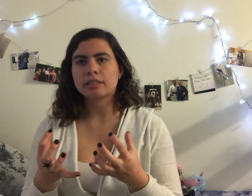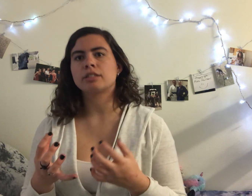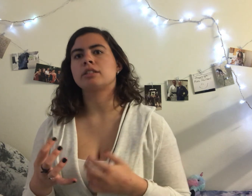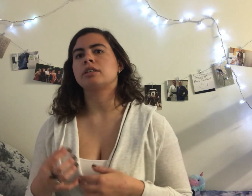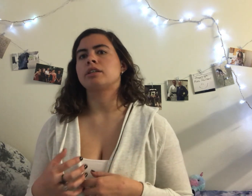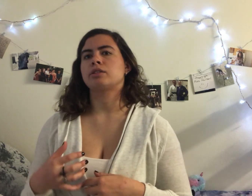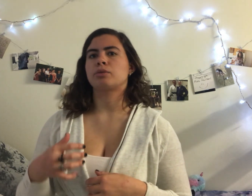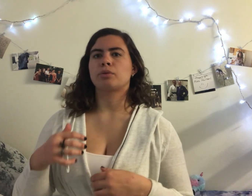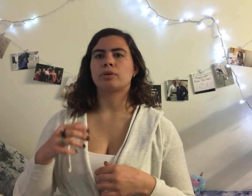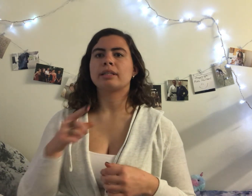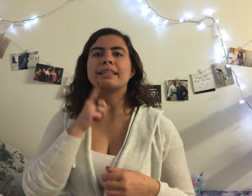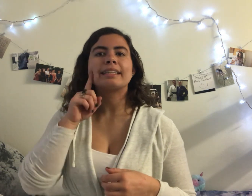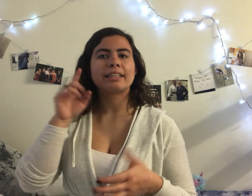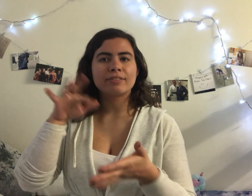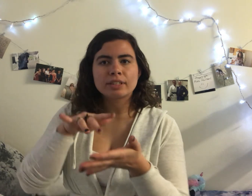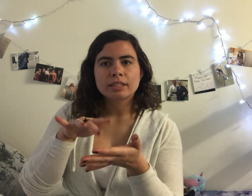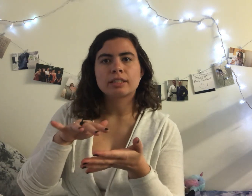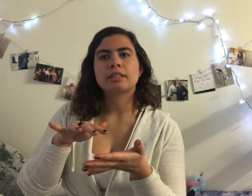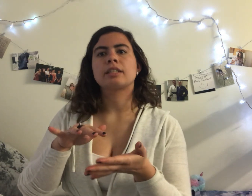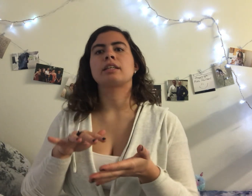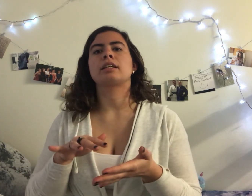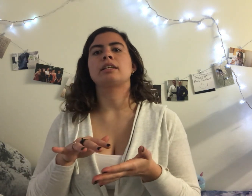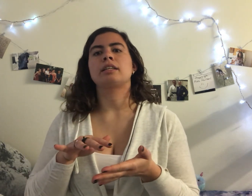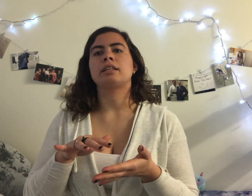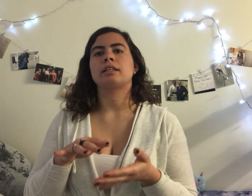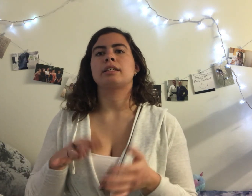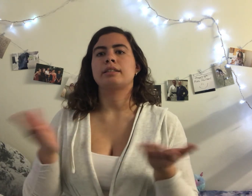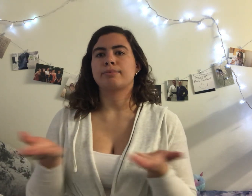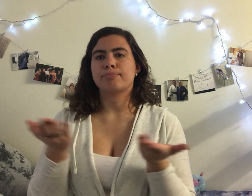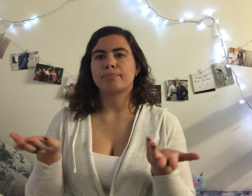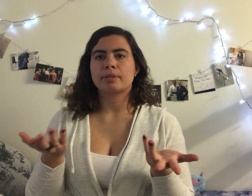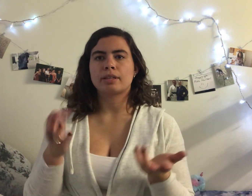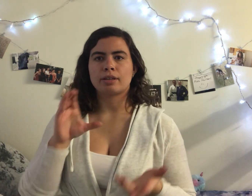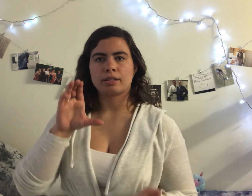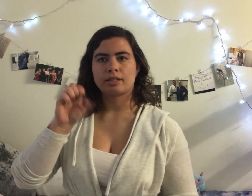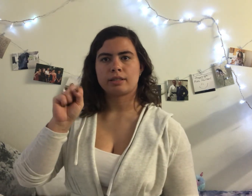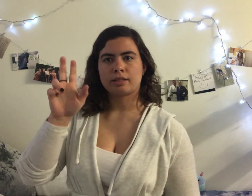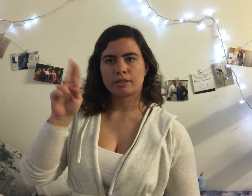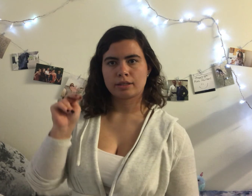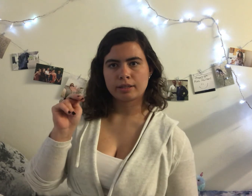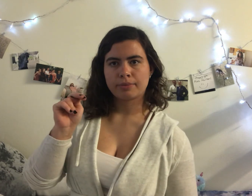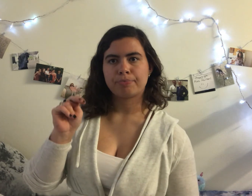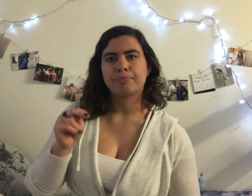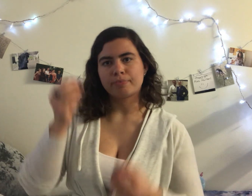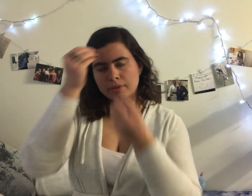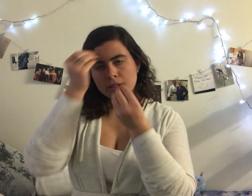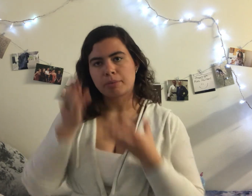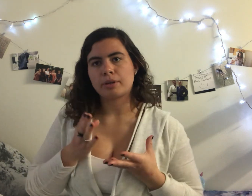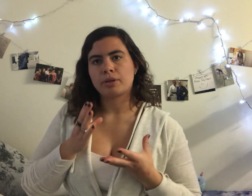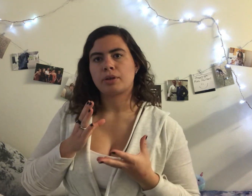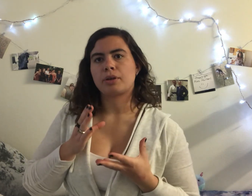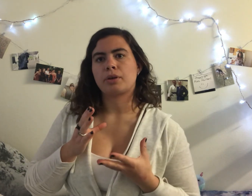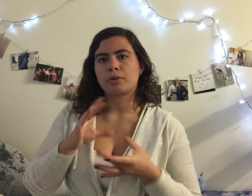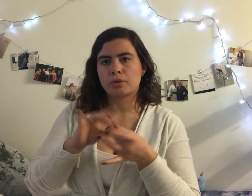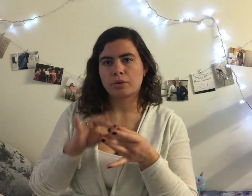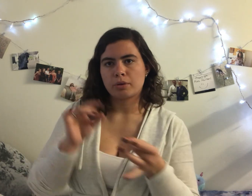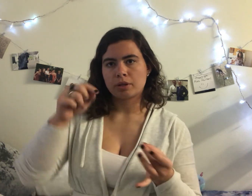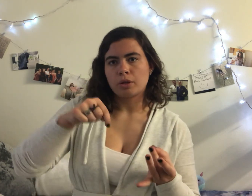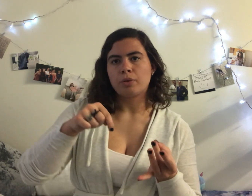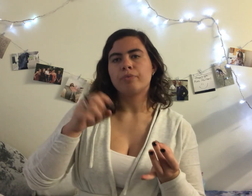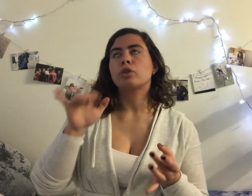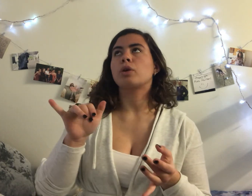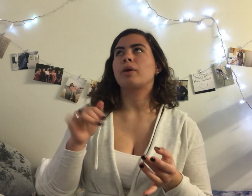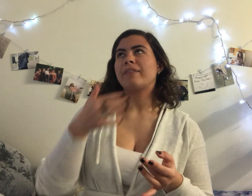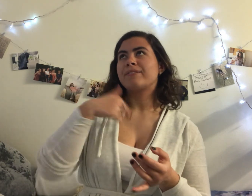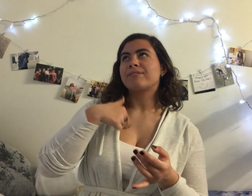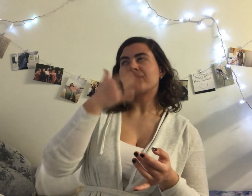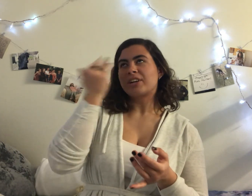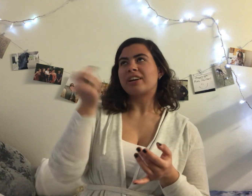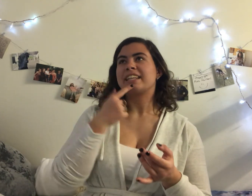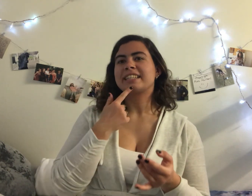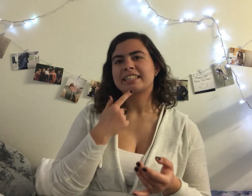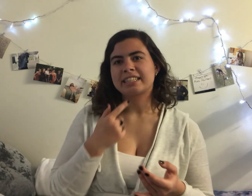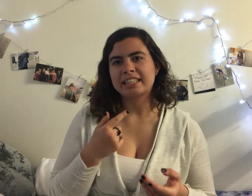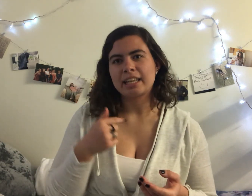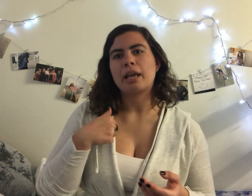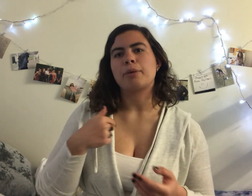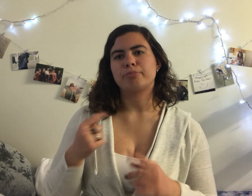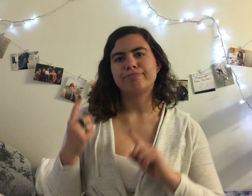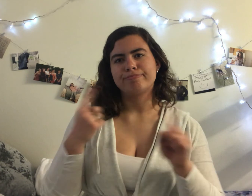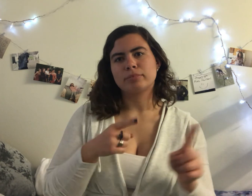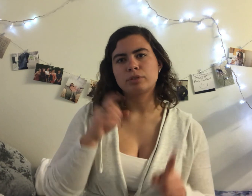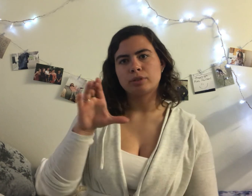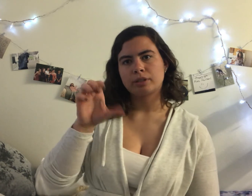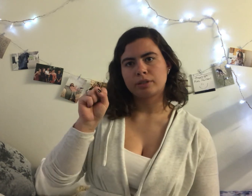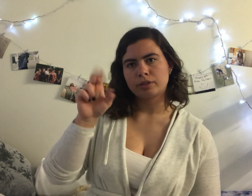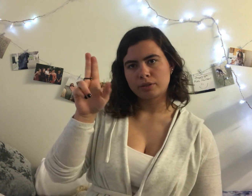or about Deaf Studies here at CSUN, let me know in the comments below. Oh yeah I forgot to say I go to CSUN